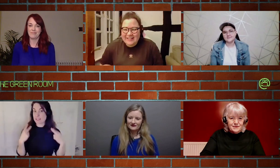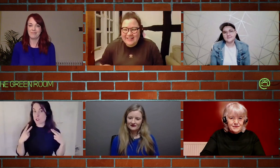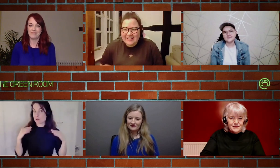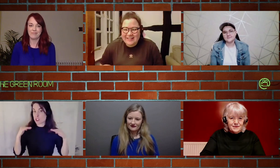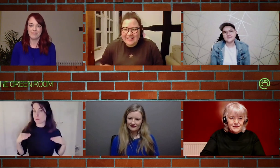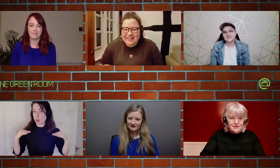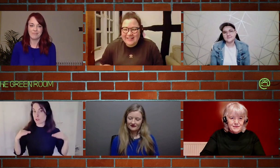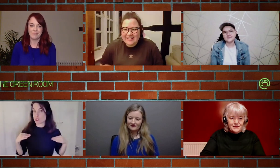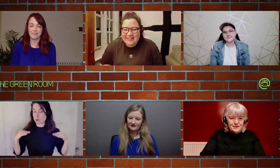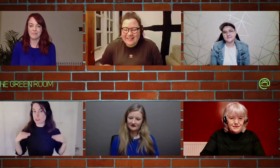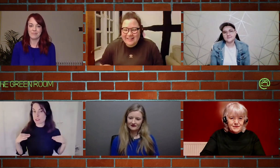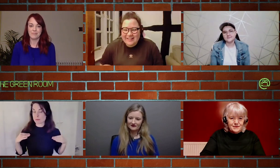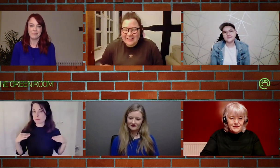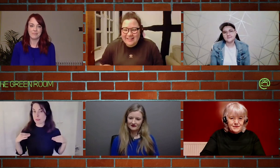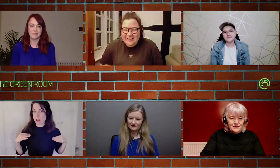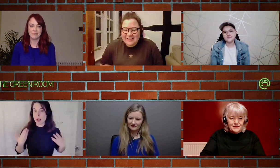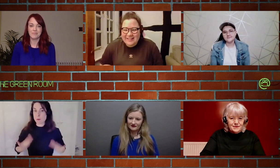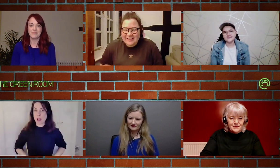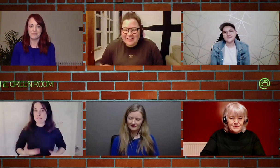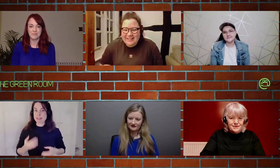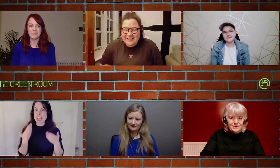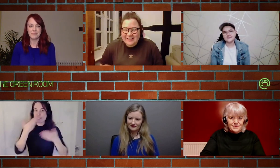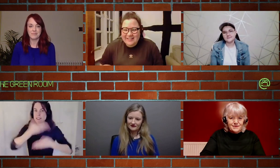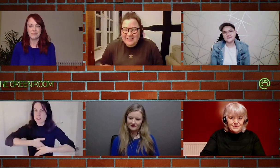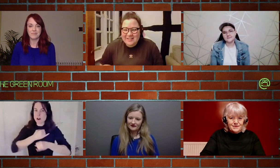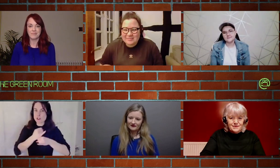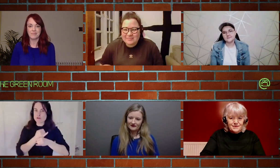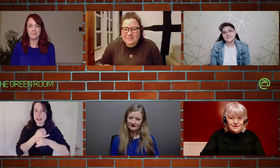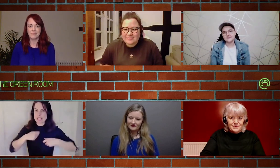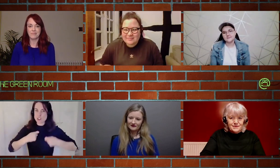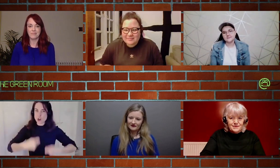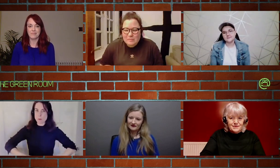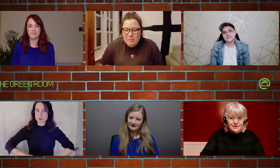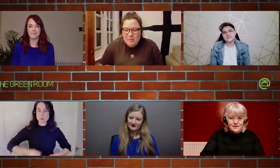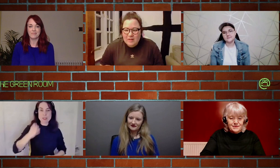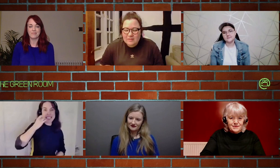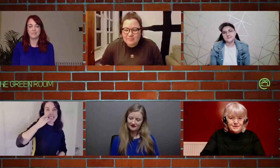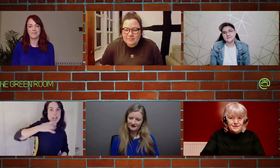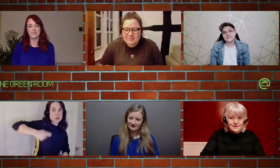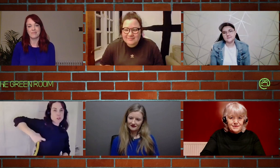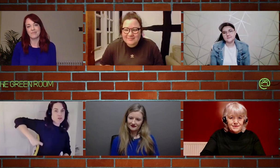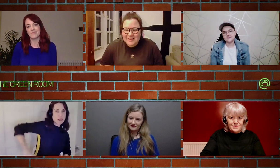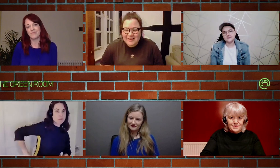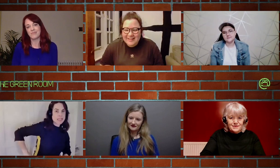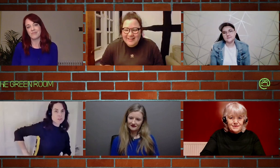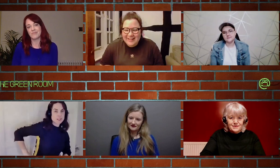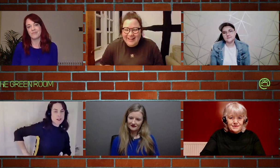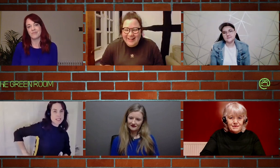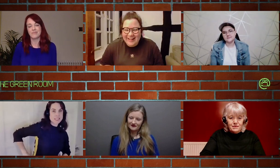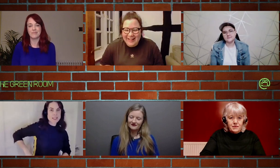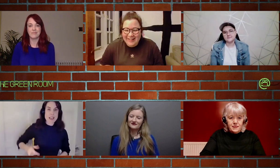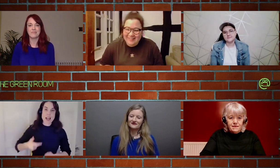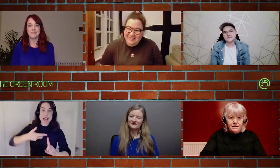to just below the shoulders. I'm wearing a dark grey top, with a yellow stripe down the side and